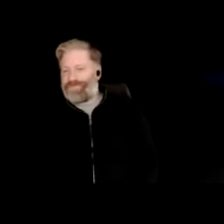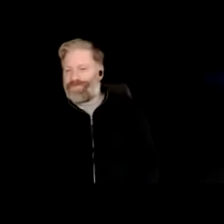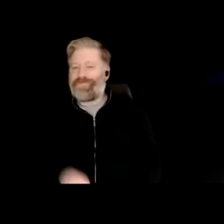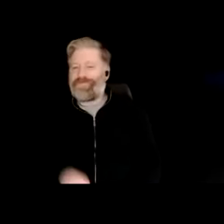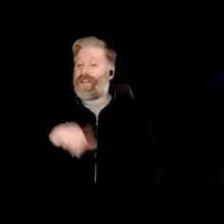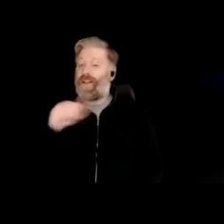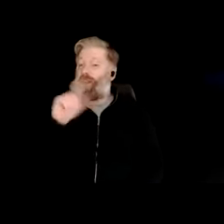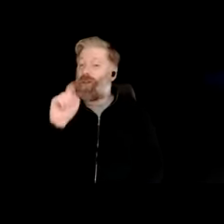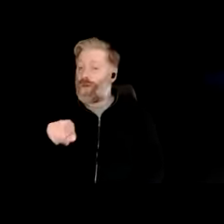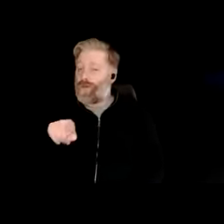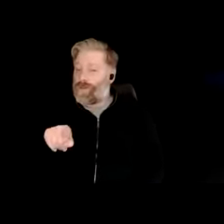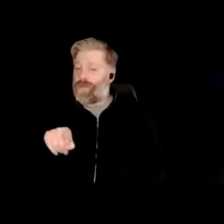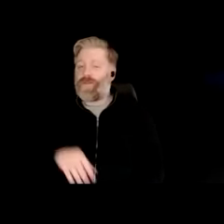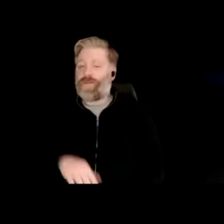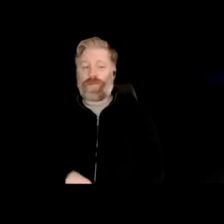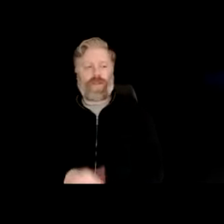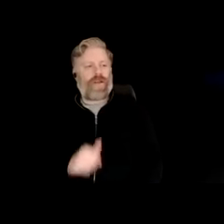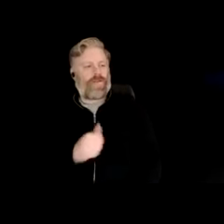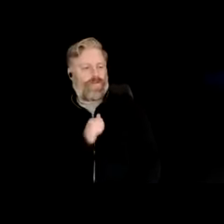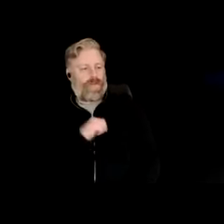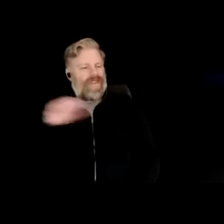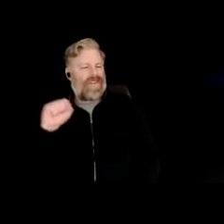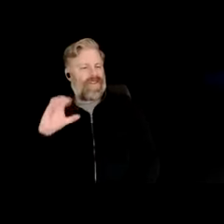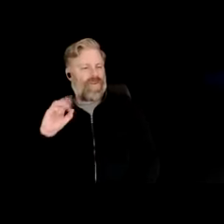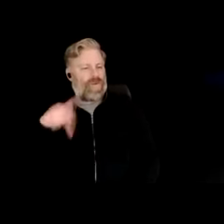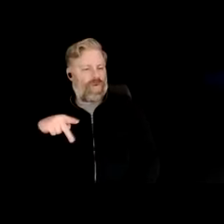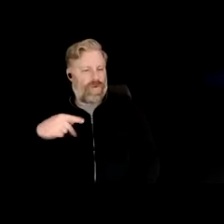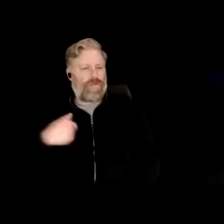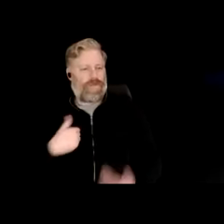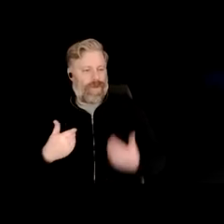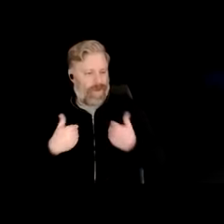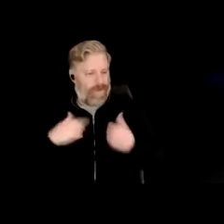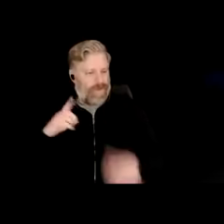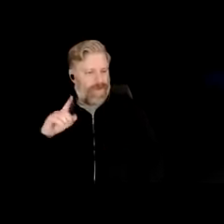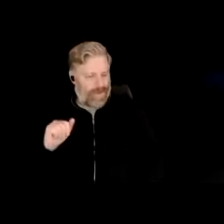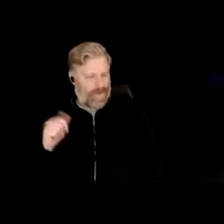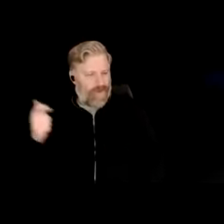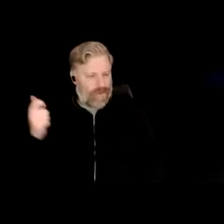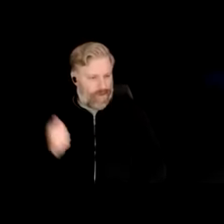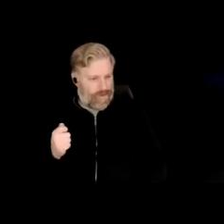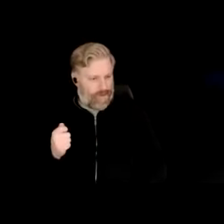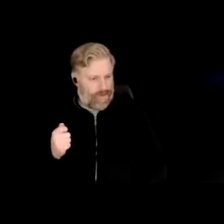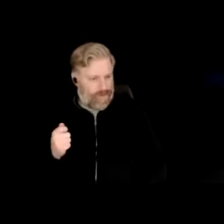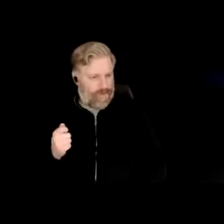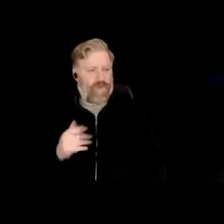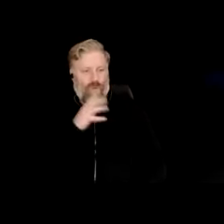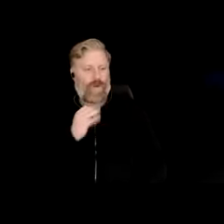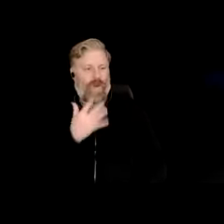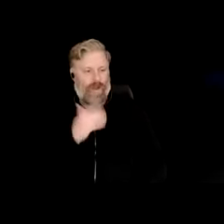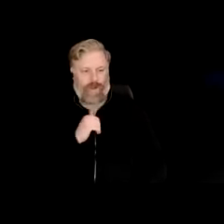And then another question. I am an S-corporation, on disability woman of color and no brick and mortar. I work from home.